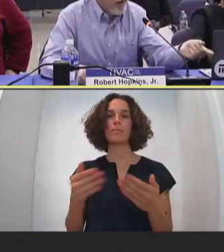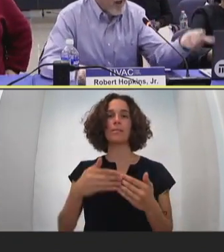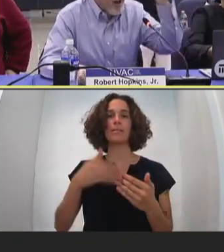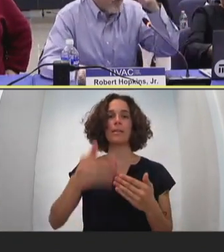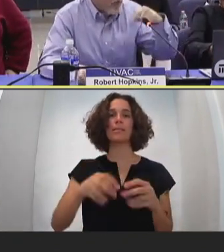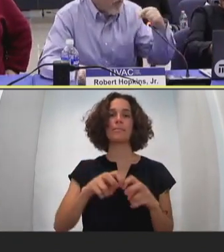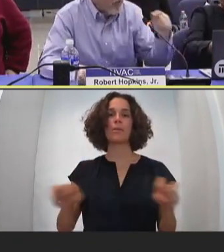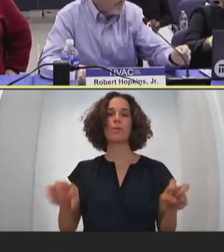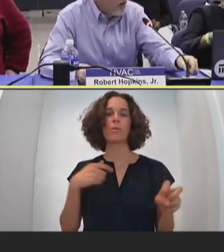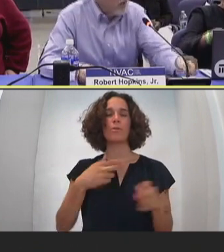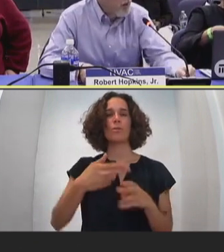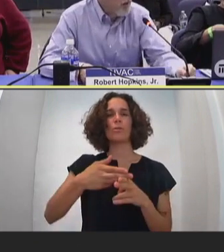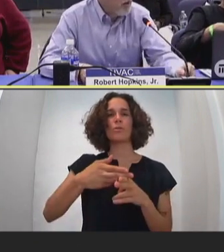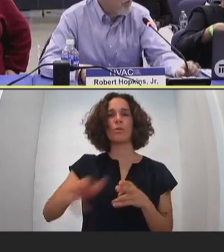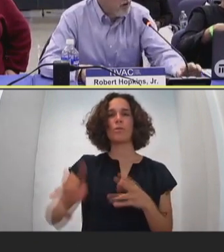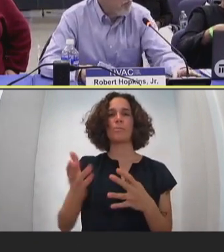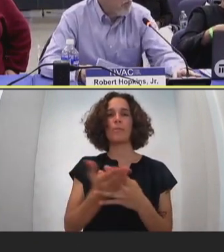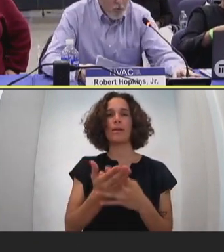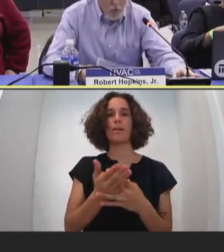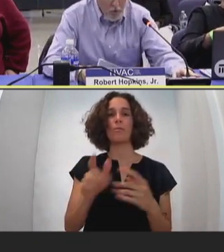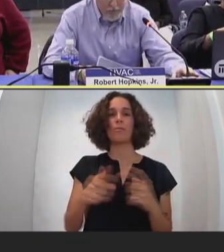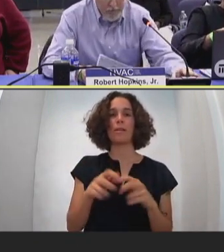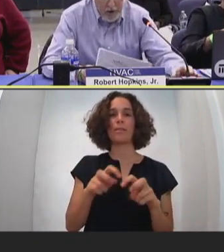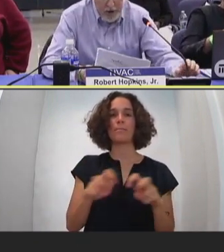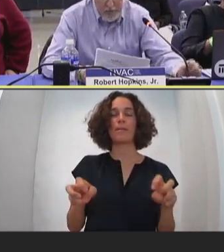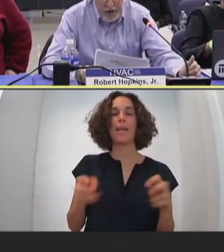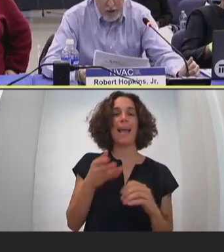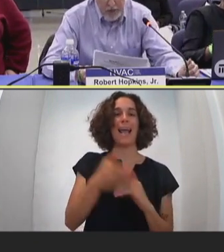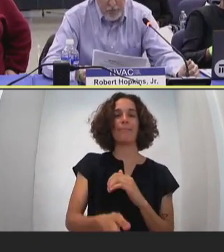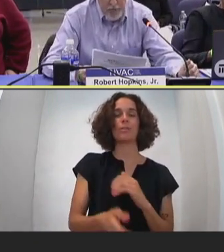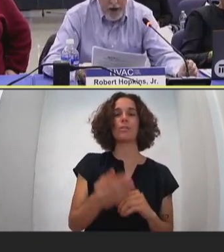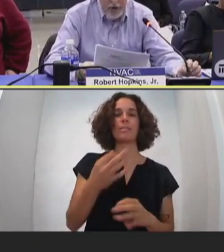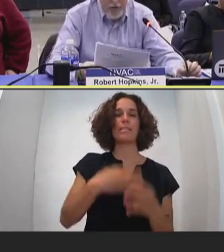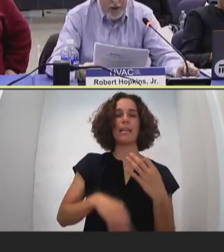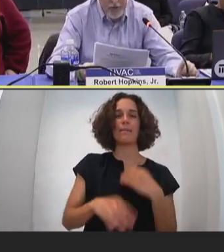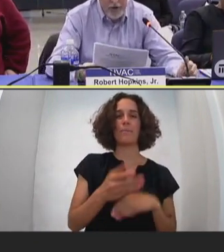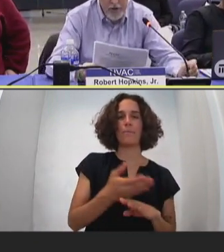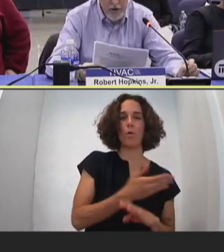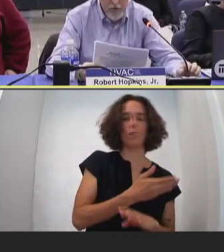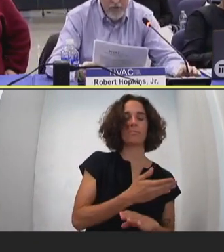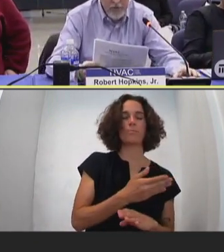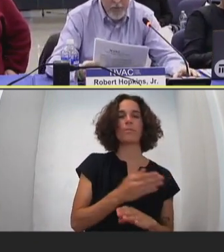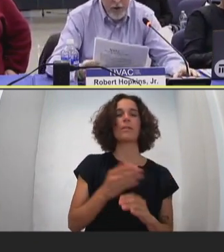after this next panel, instead of before. Our next panel is Provider Payment: Addressing Barriers